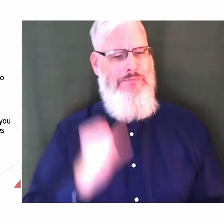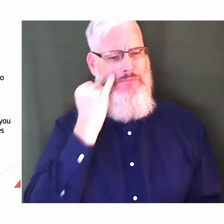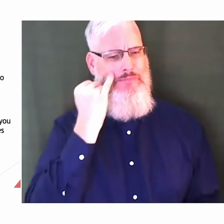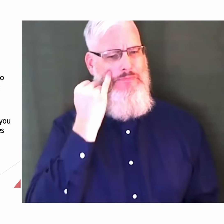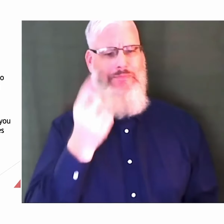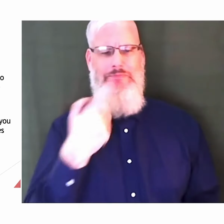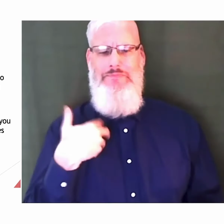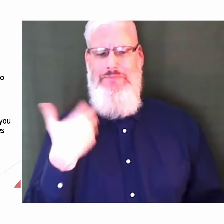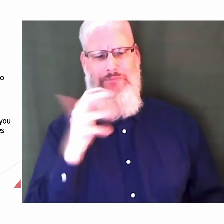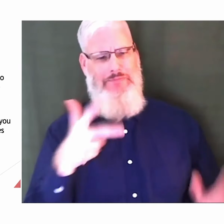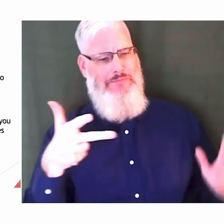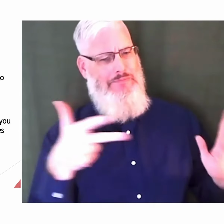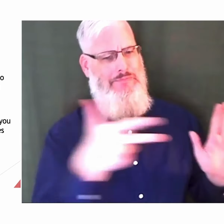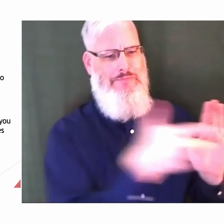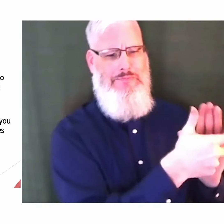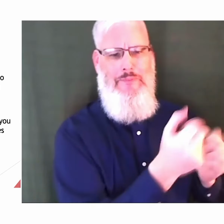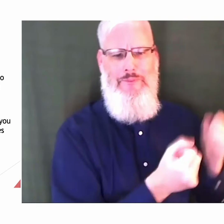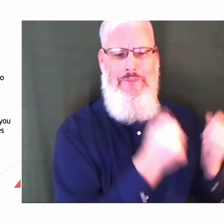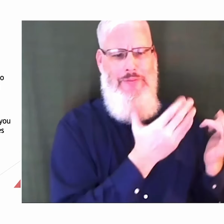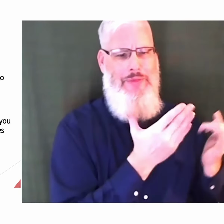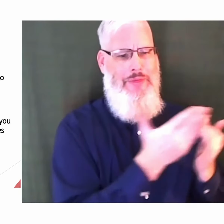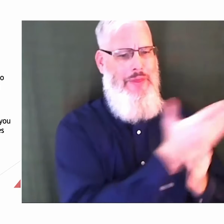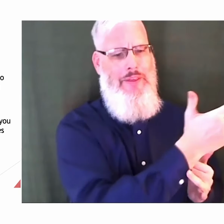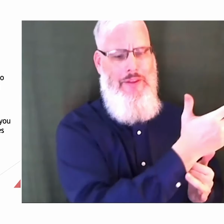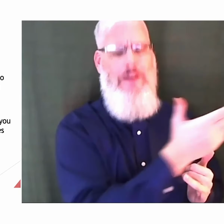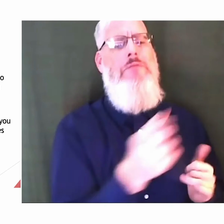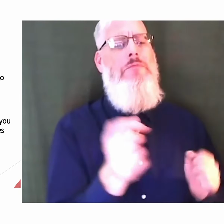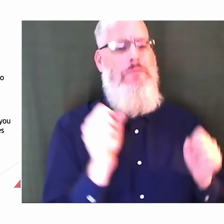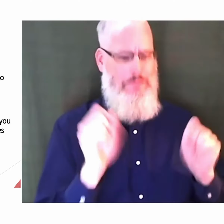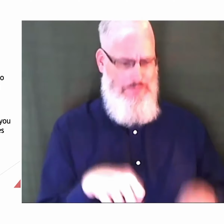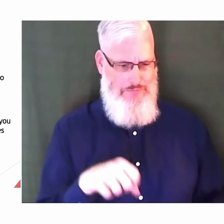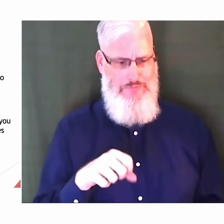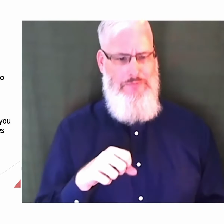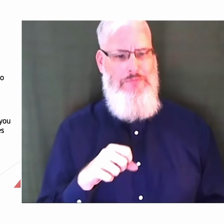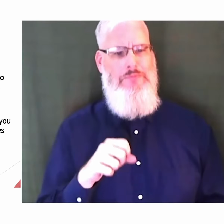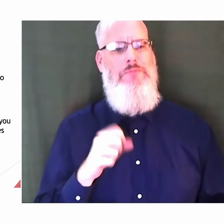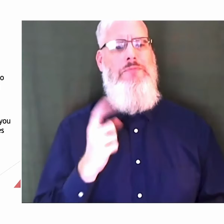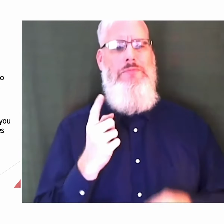Voters who are unable or unwilling to use the Drive Through process should have the ability